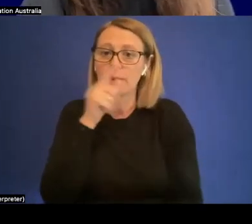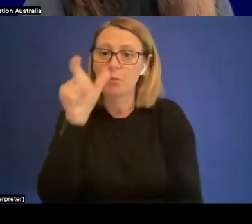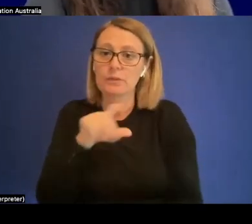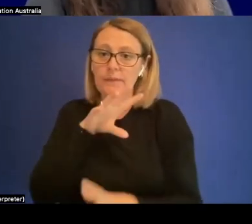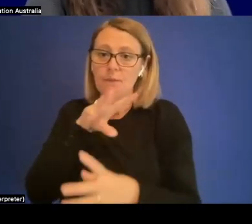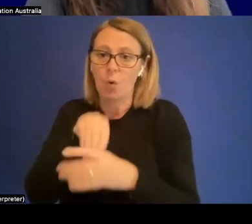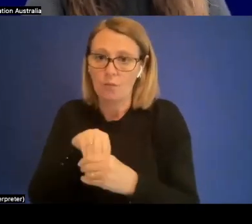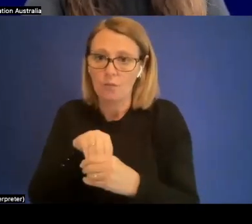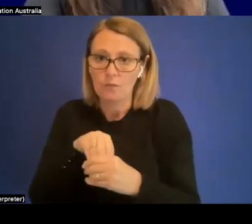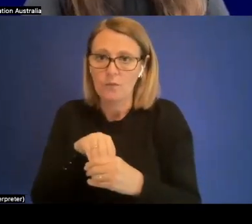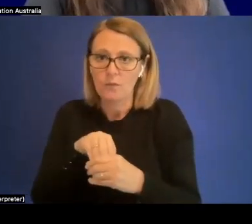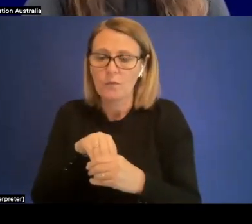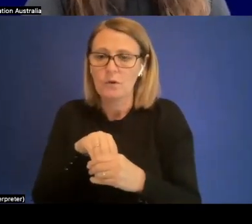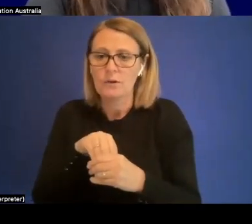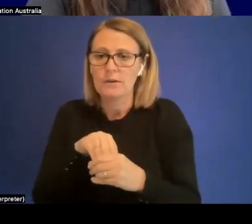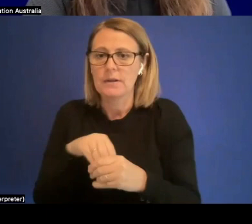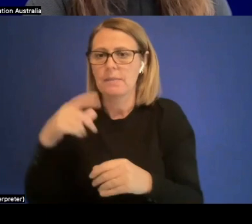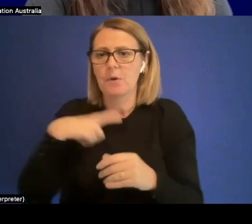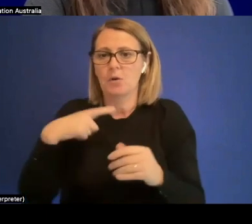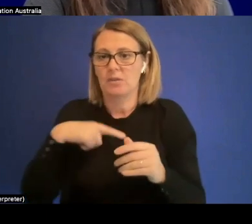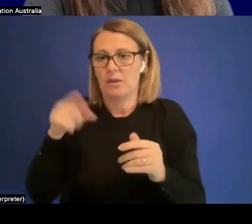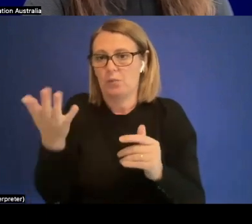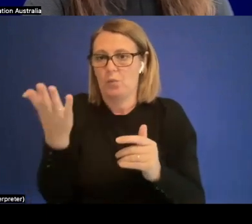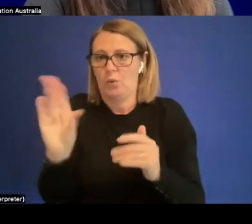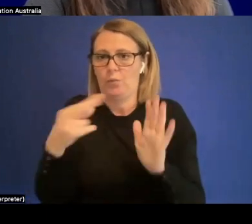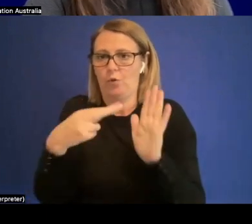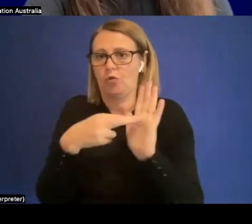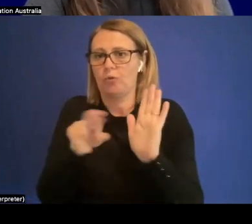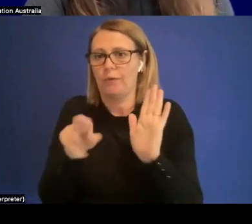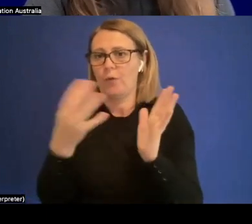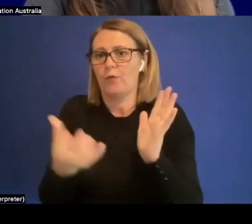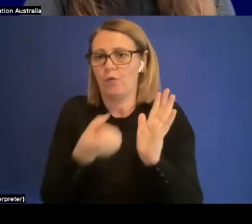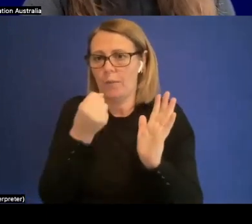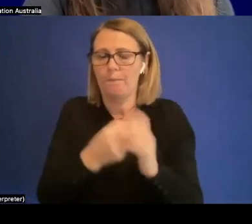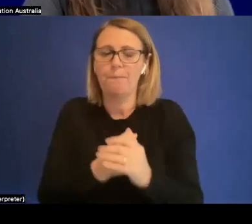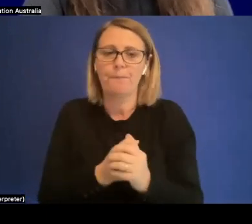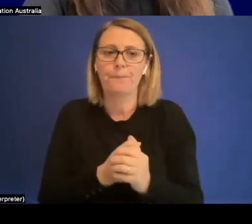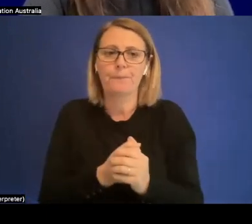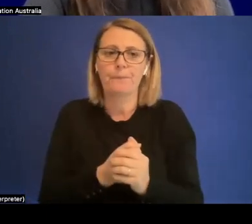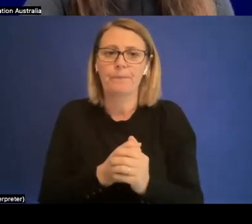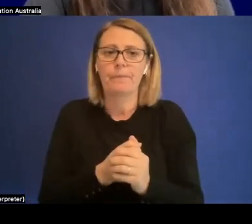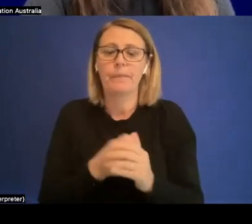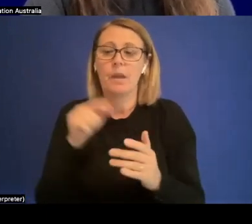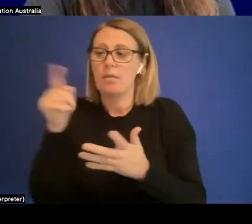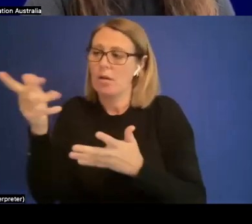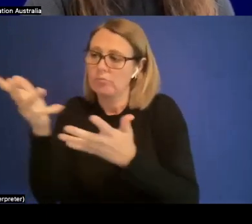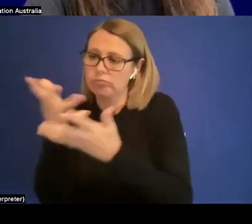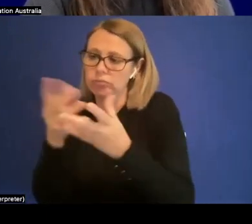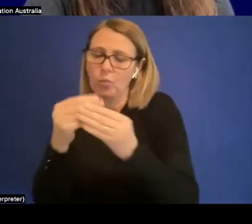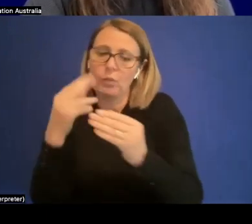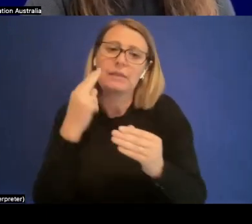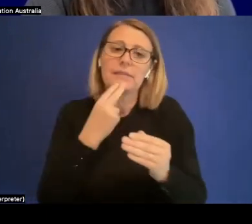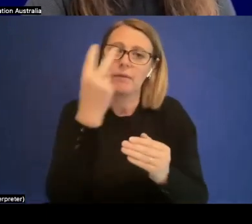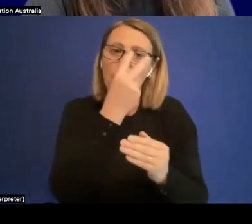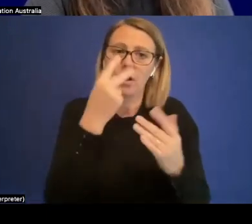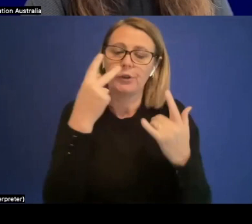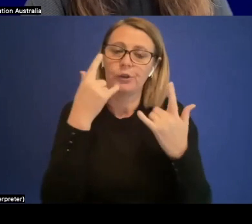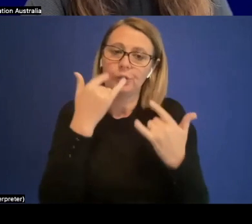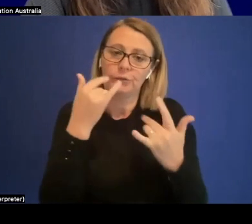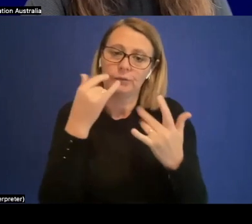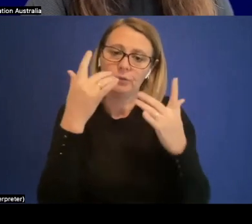the nature of the referral, who checked in with the deafblind consultant because of the way that